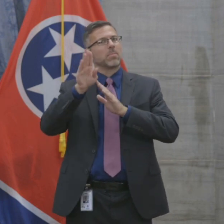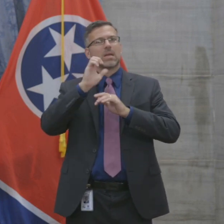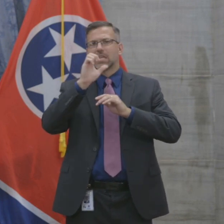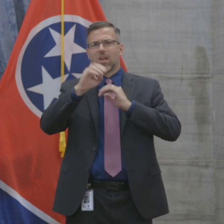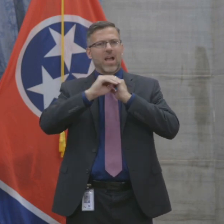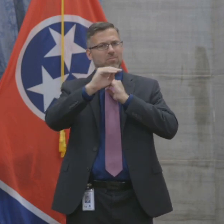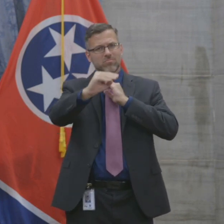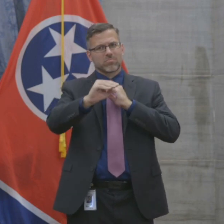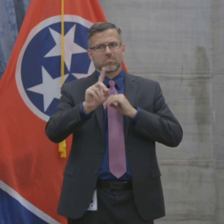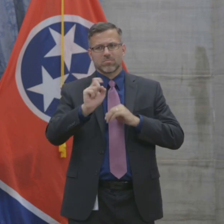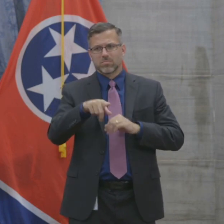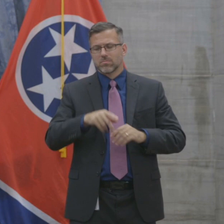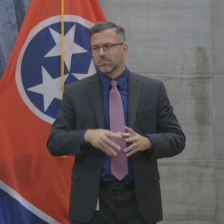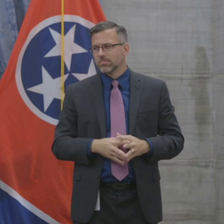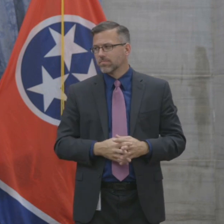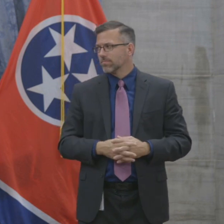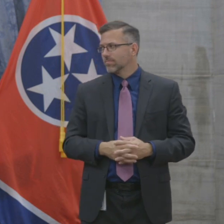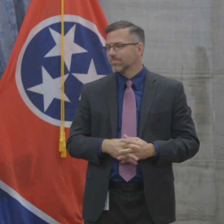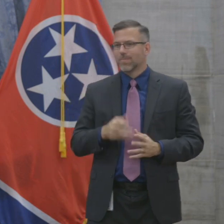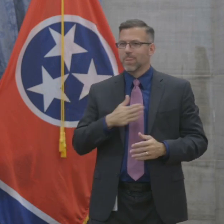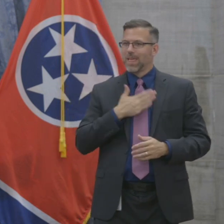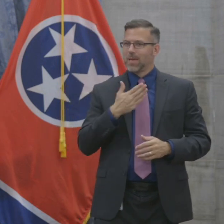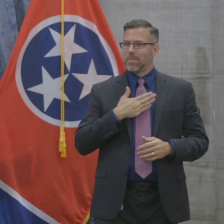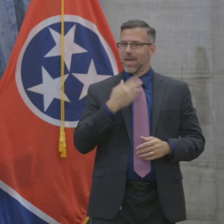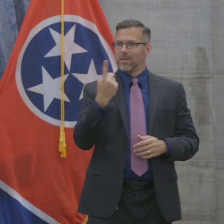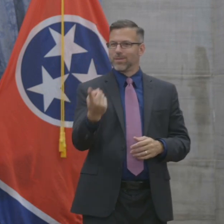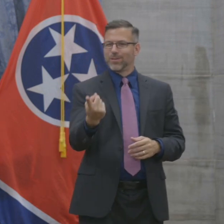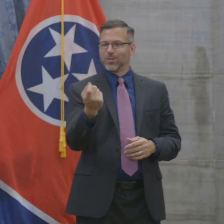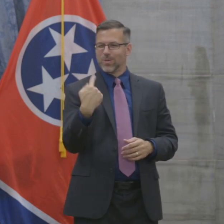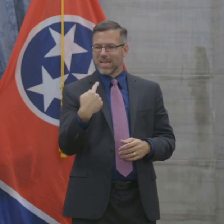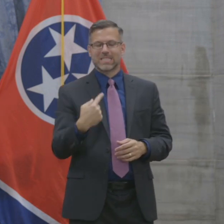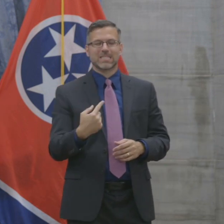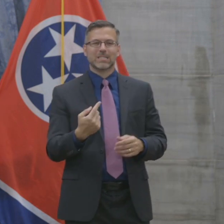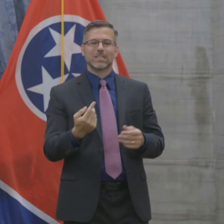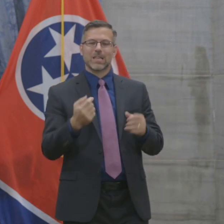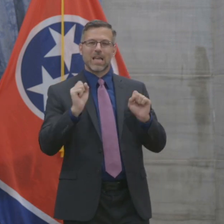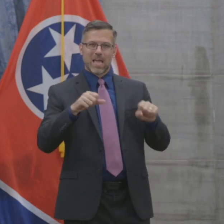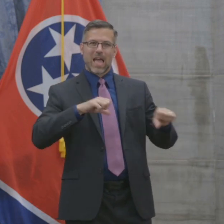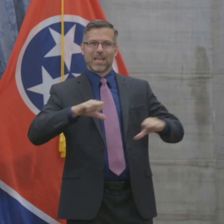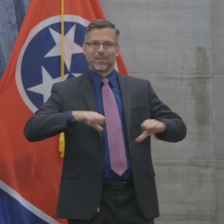I have a two-part question for Dr. Piercey. So as